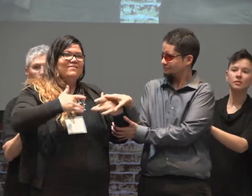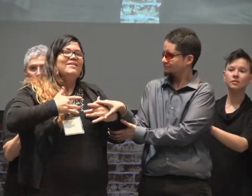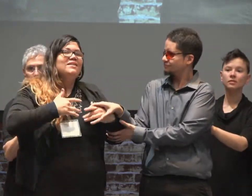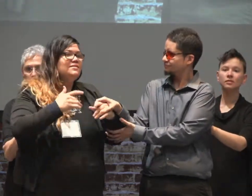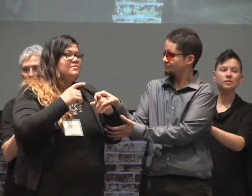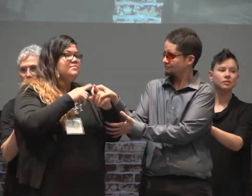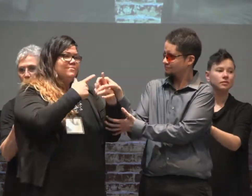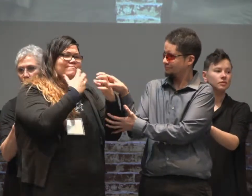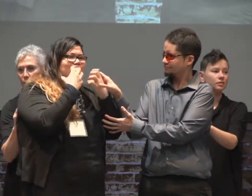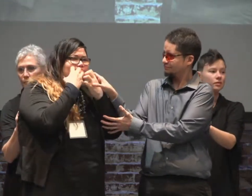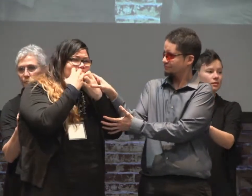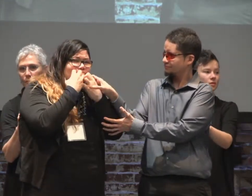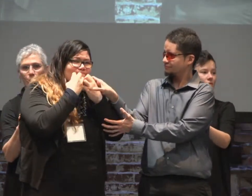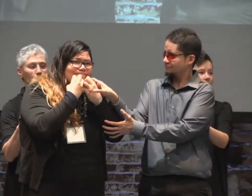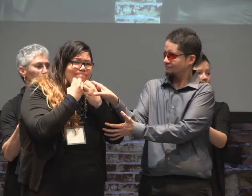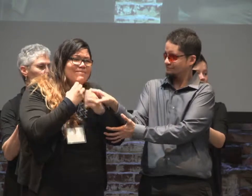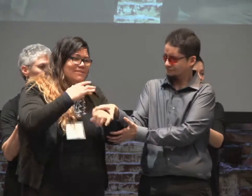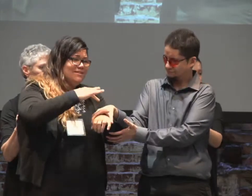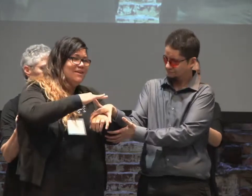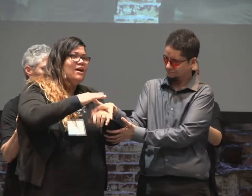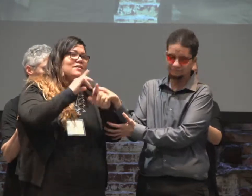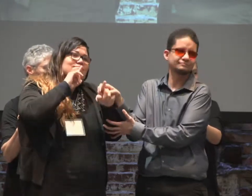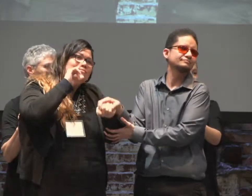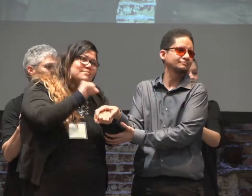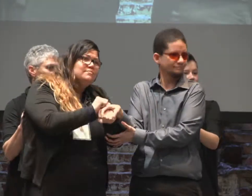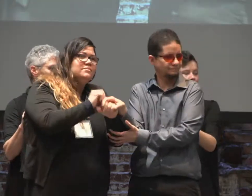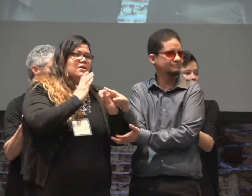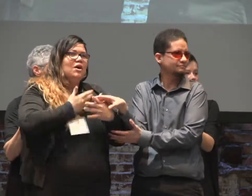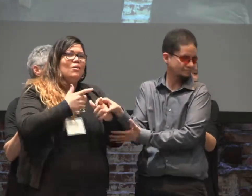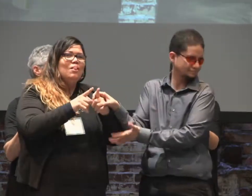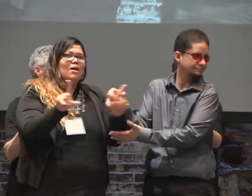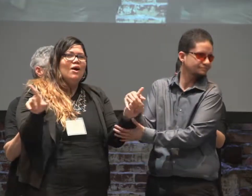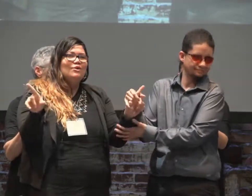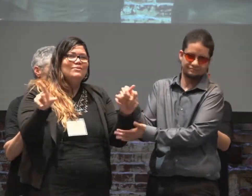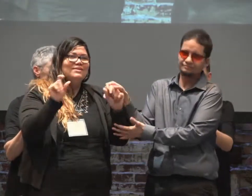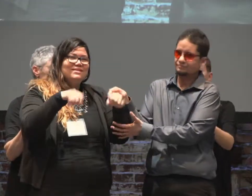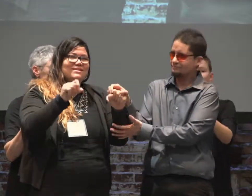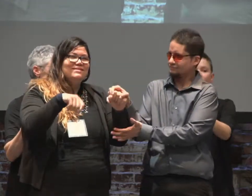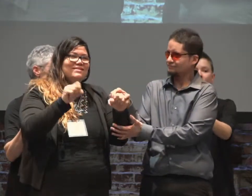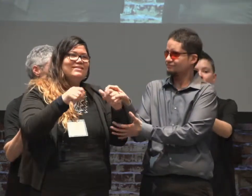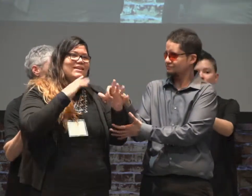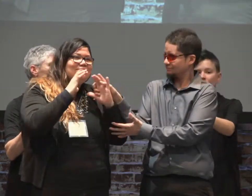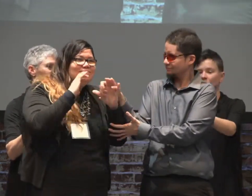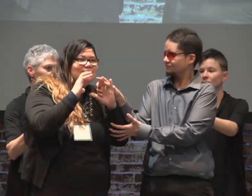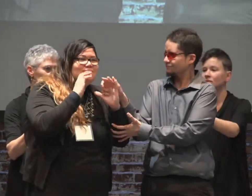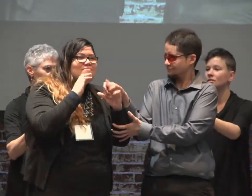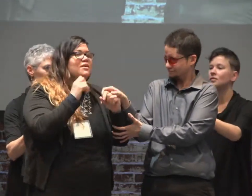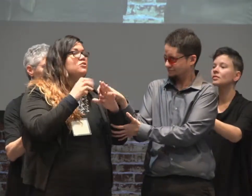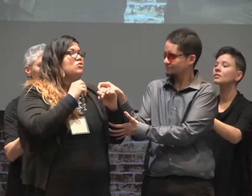might be useful for this group, and this is coming from a place of caring and respect